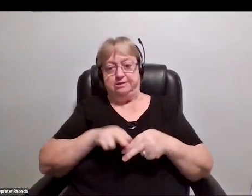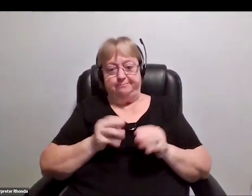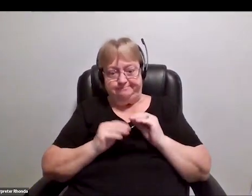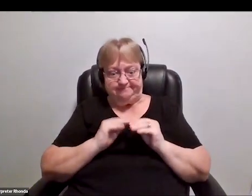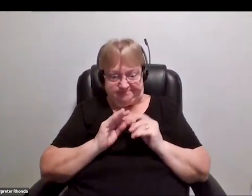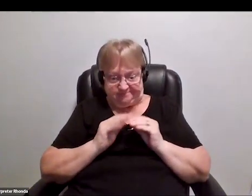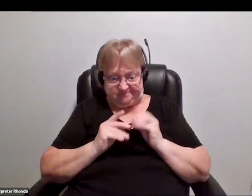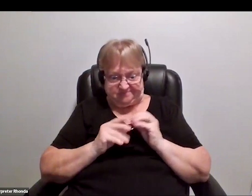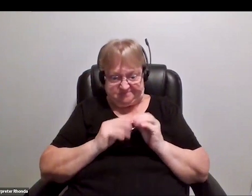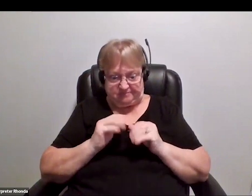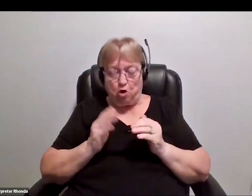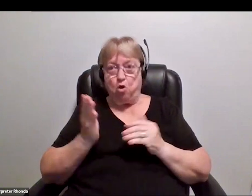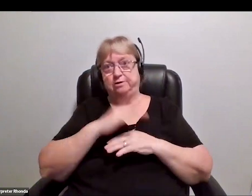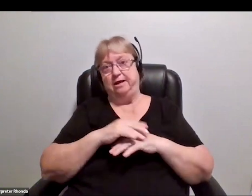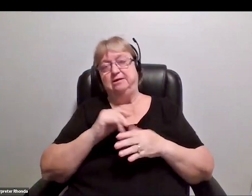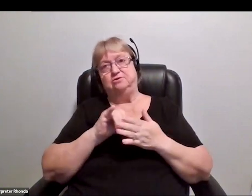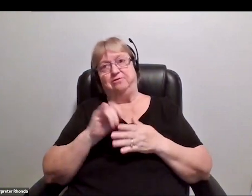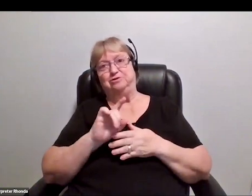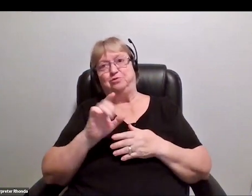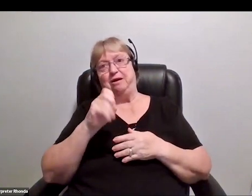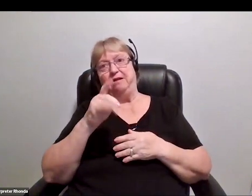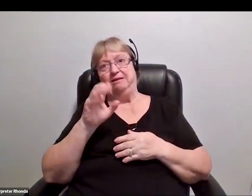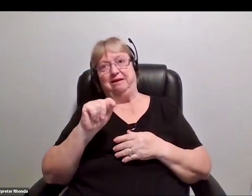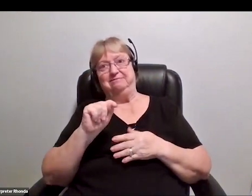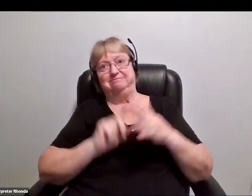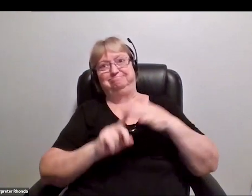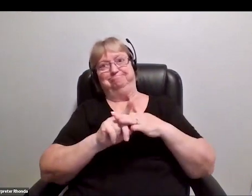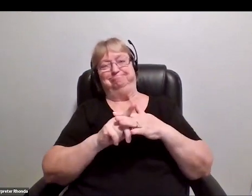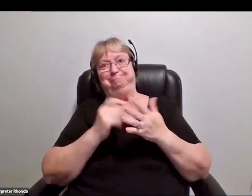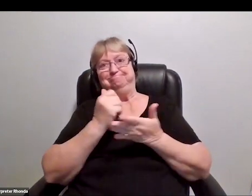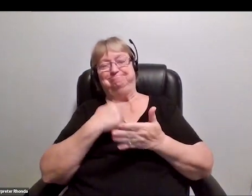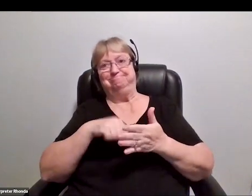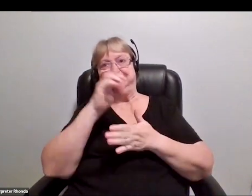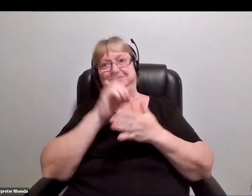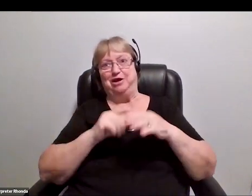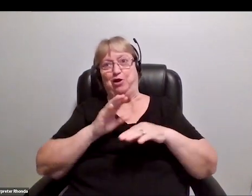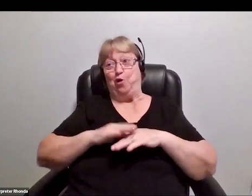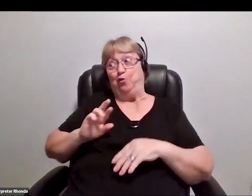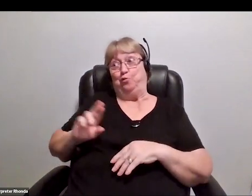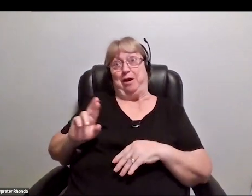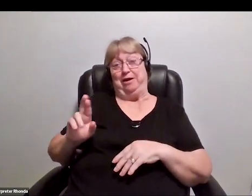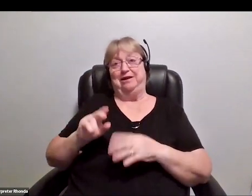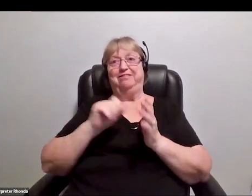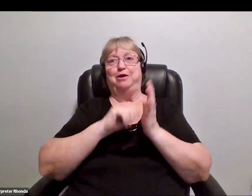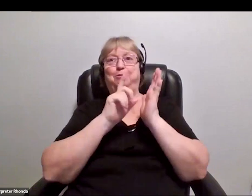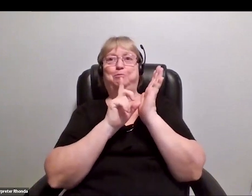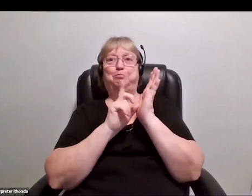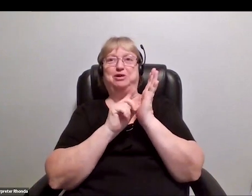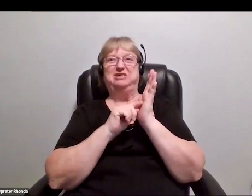That's where Elliott came in. He helped us redesign it to the version on the right, which is the printed circuit board version or PCB.